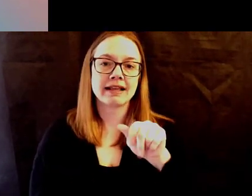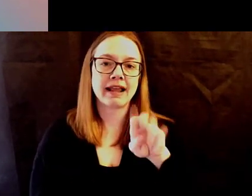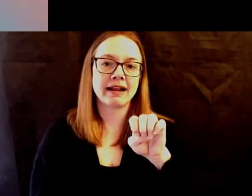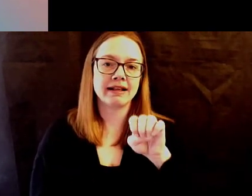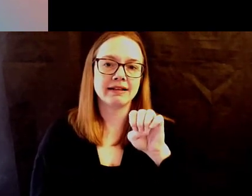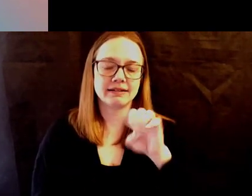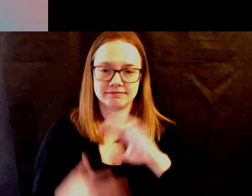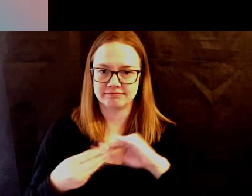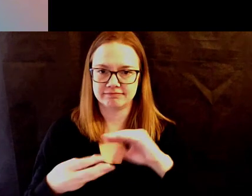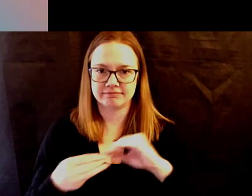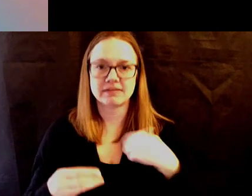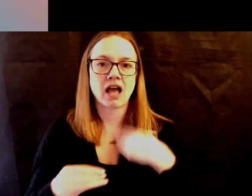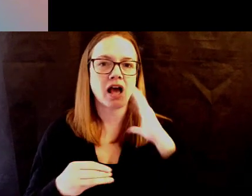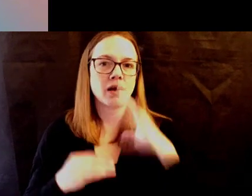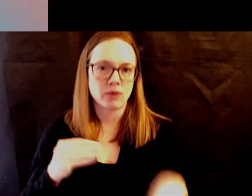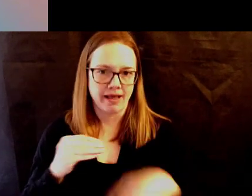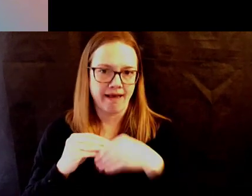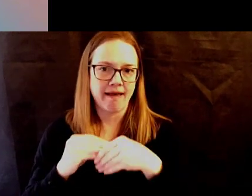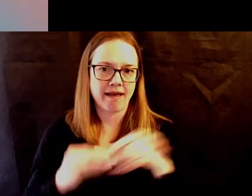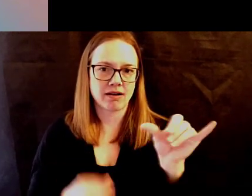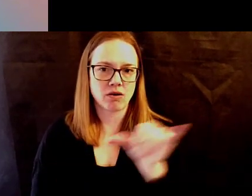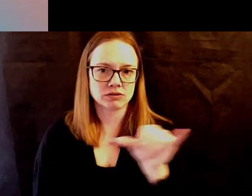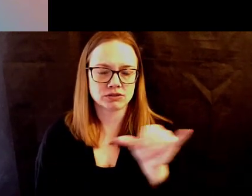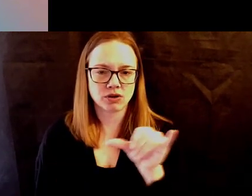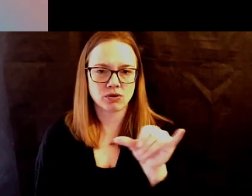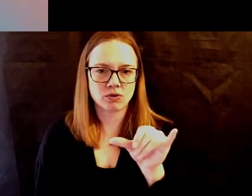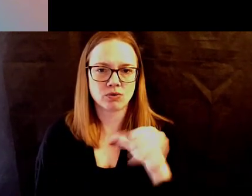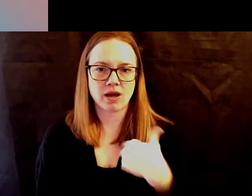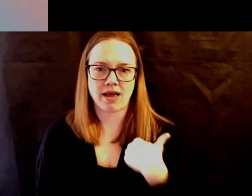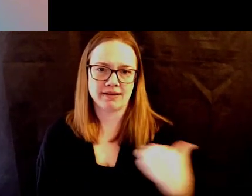going through this that I'm being reminded of